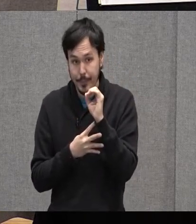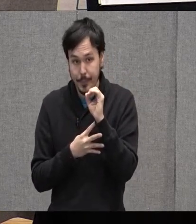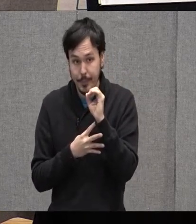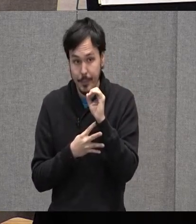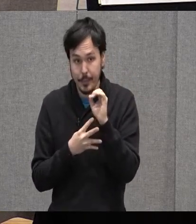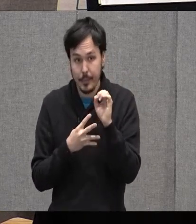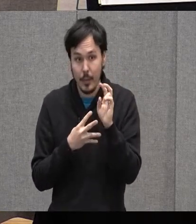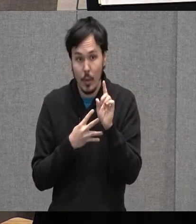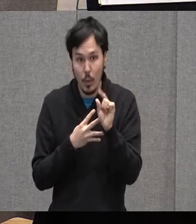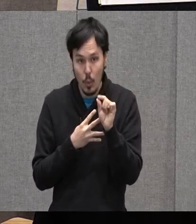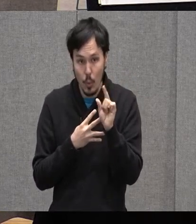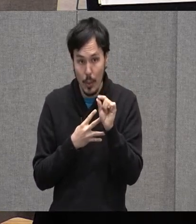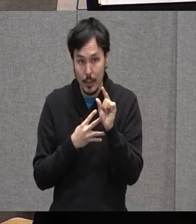40, stay with my pen.